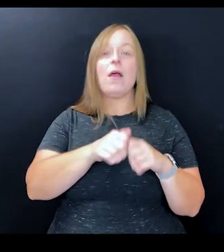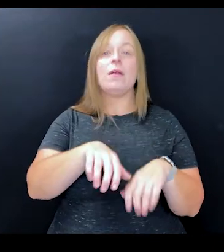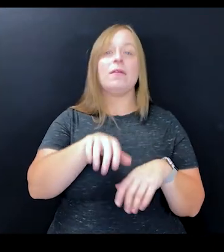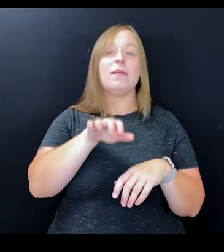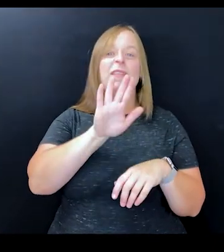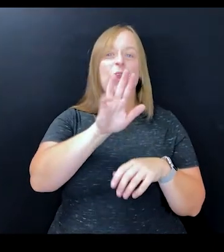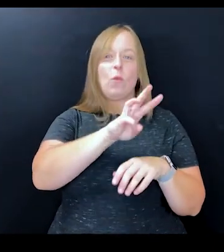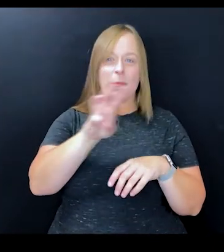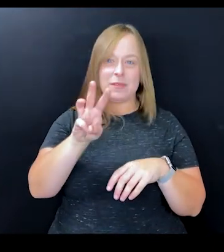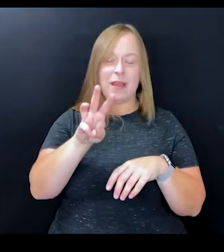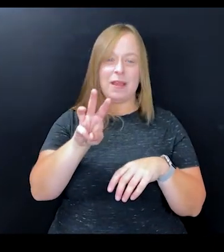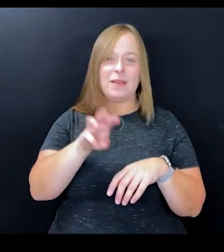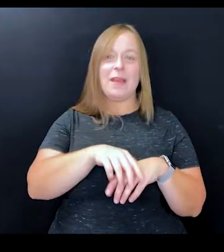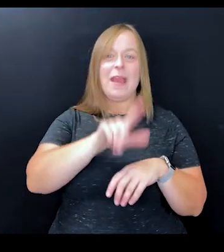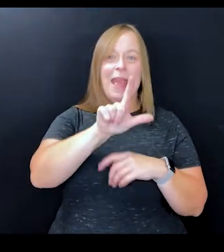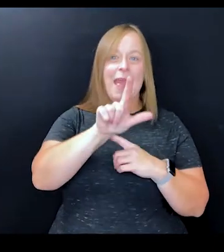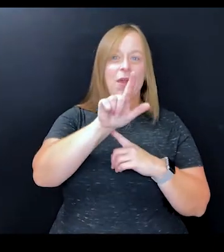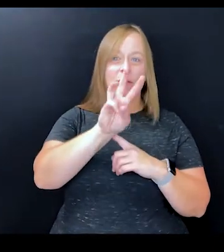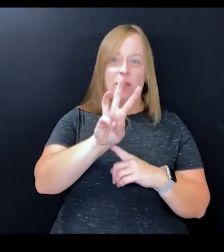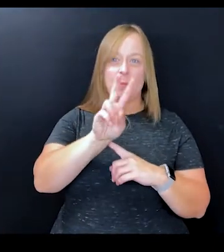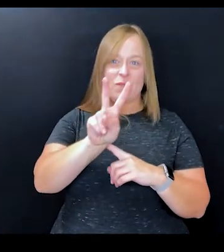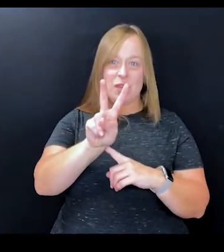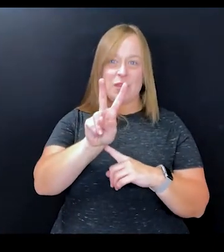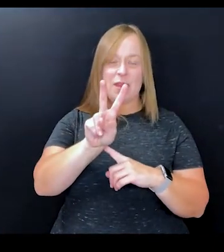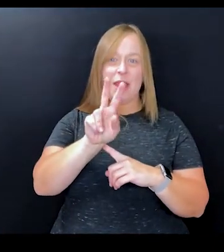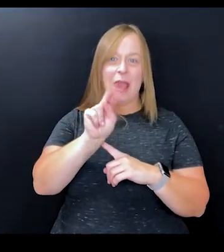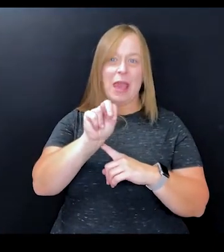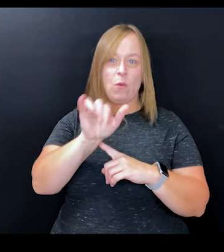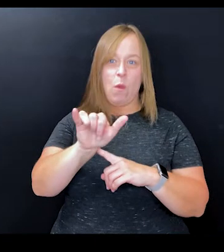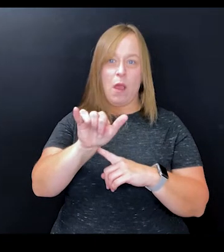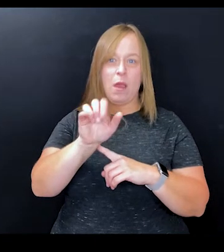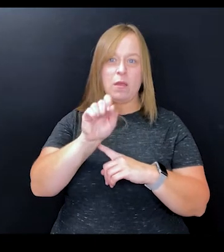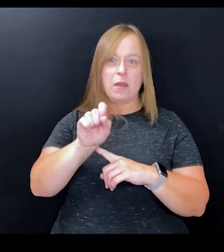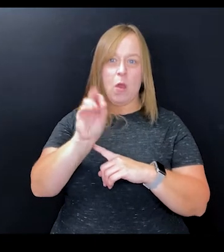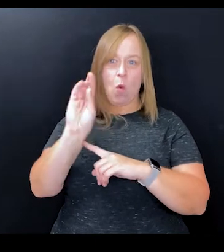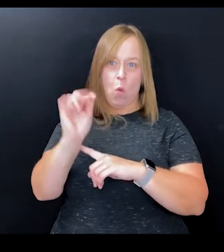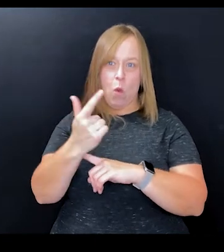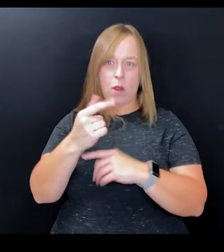visiting their website at lwvny.org.